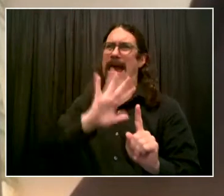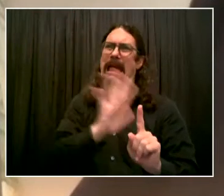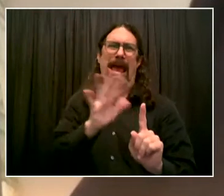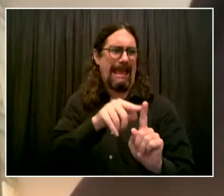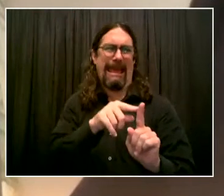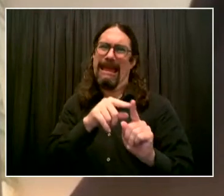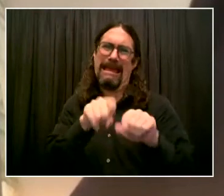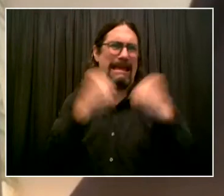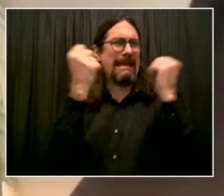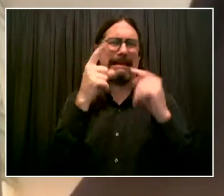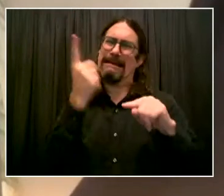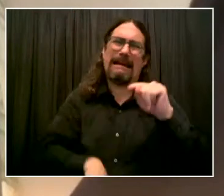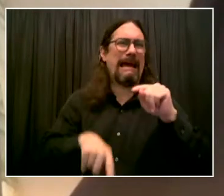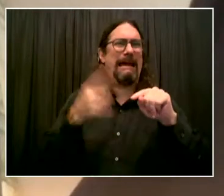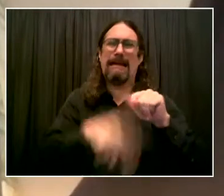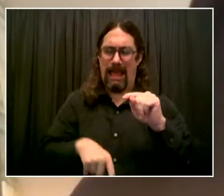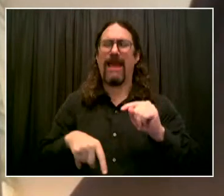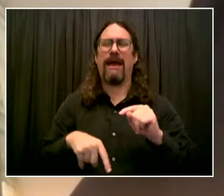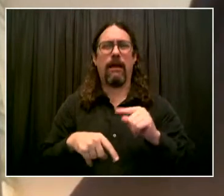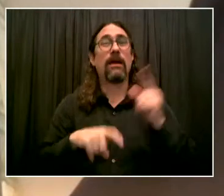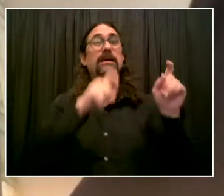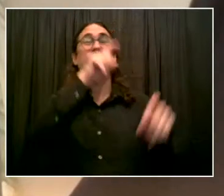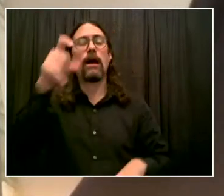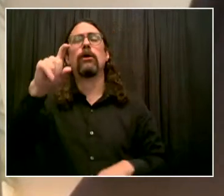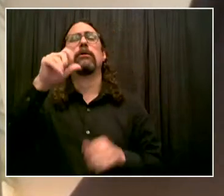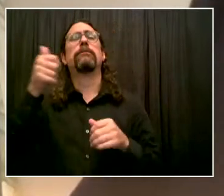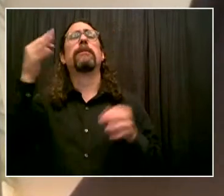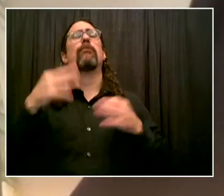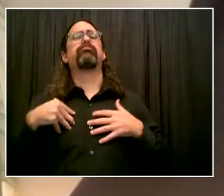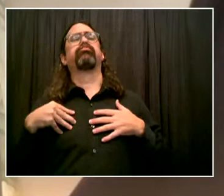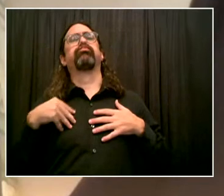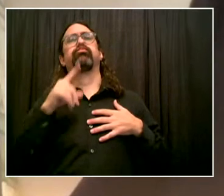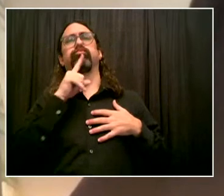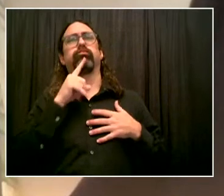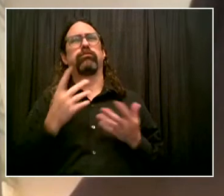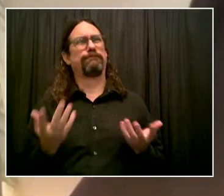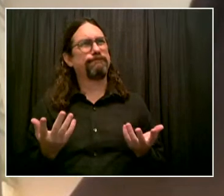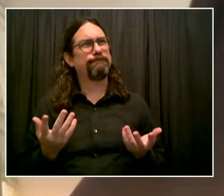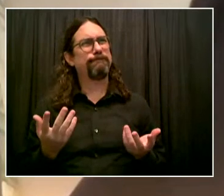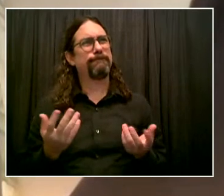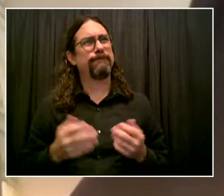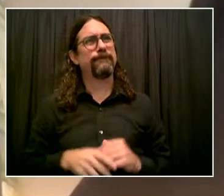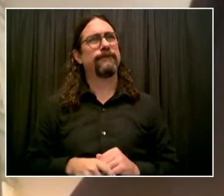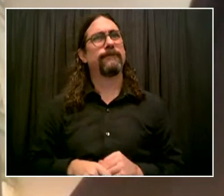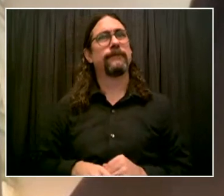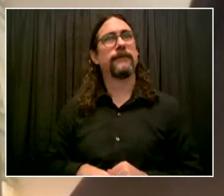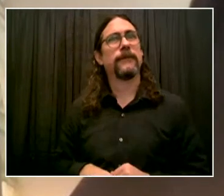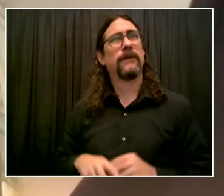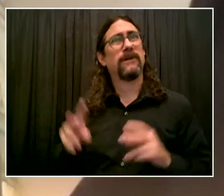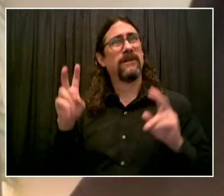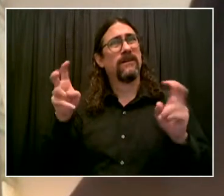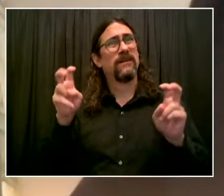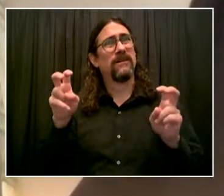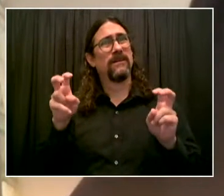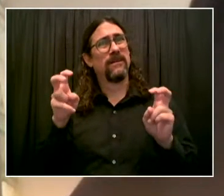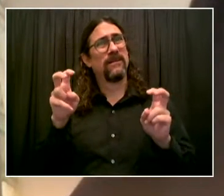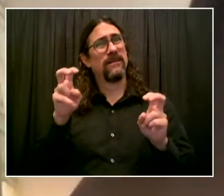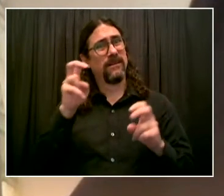PROTECTION FOR ABOTIRON RIGHTS IN THIS COUNTRY BY THE END OF THE YEAR. RIGHT NOW, IN NEW YORK